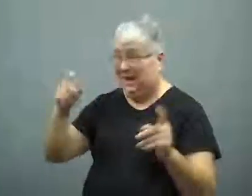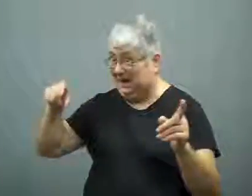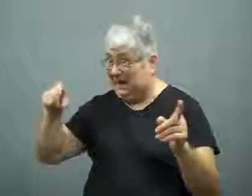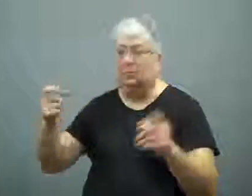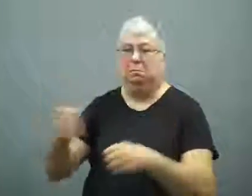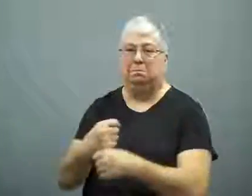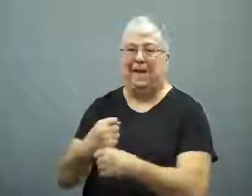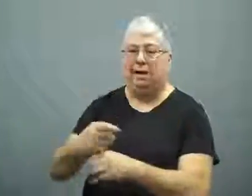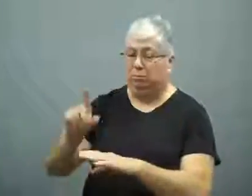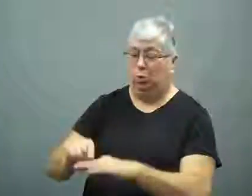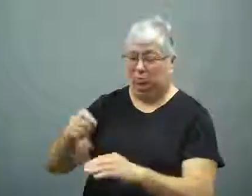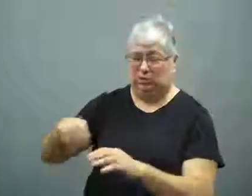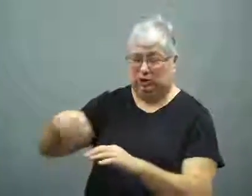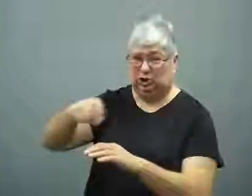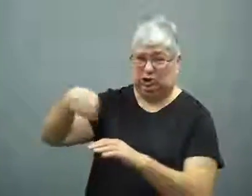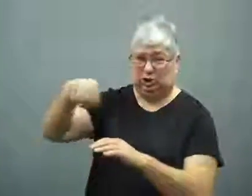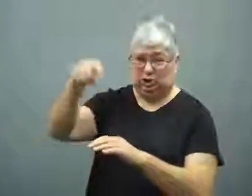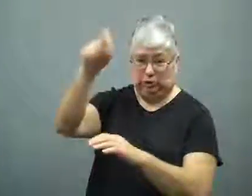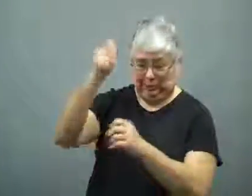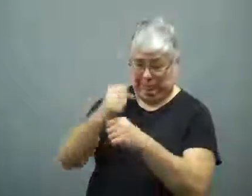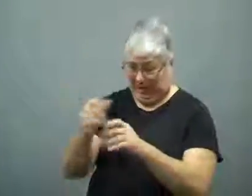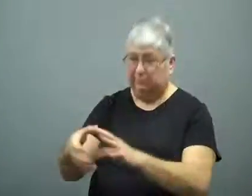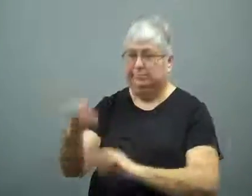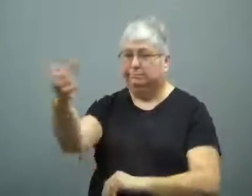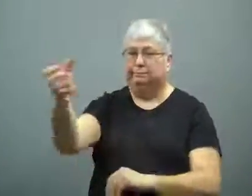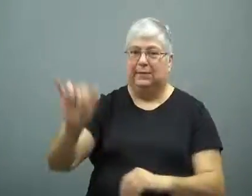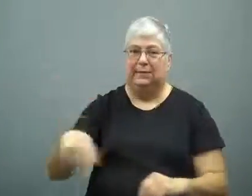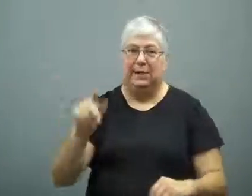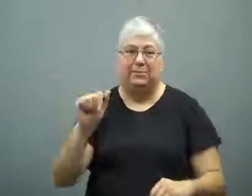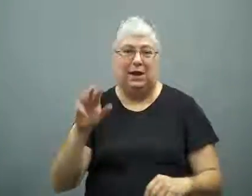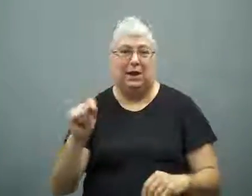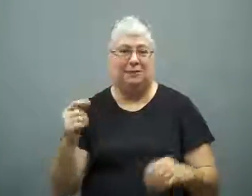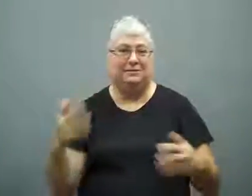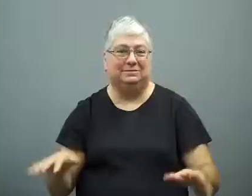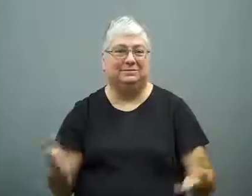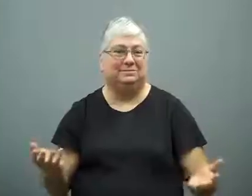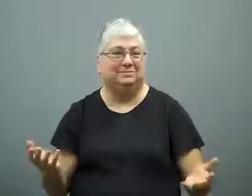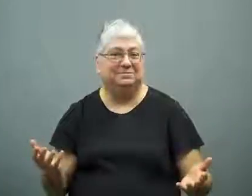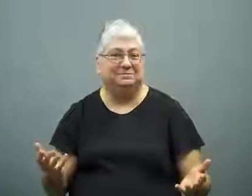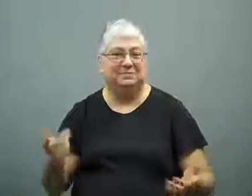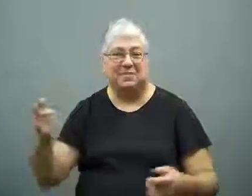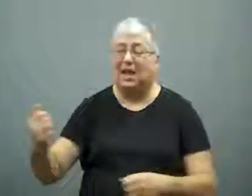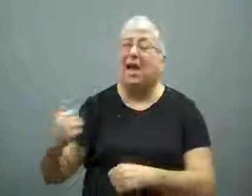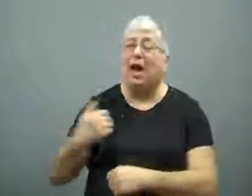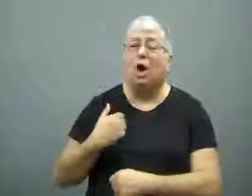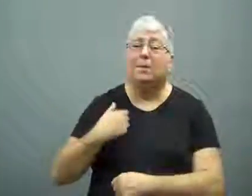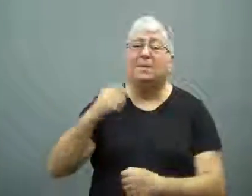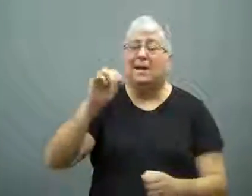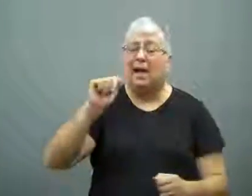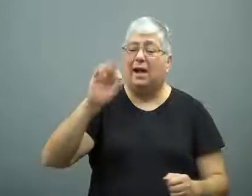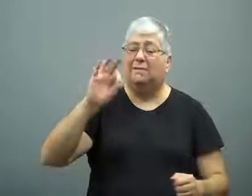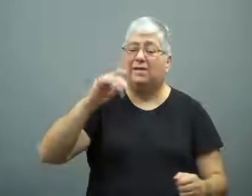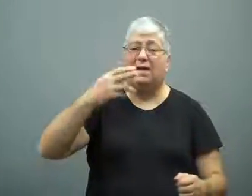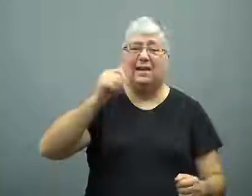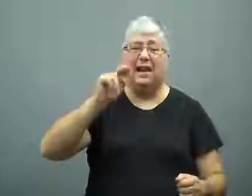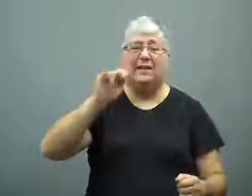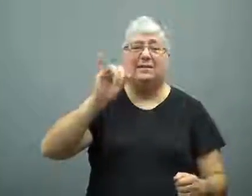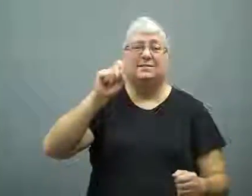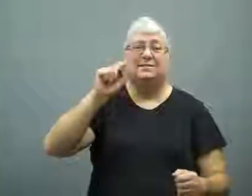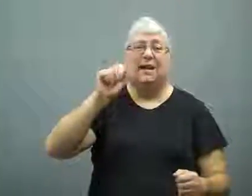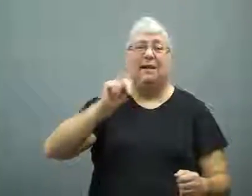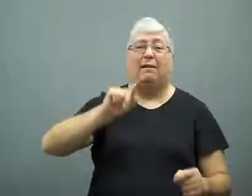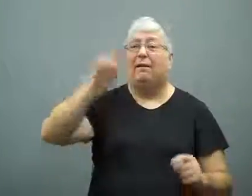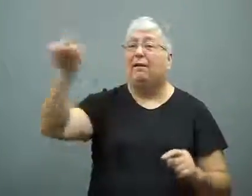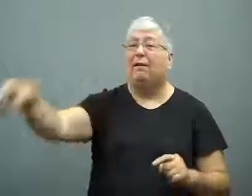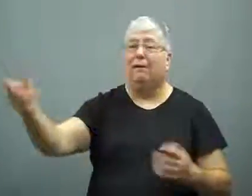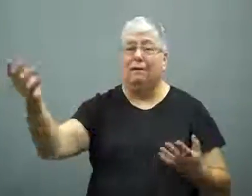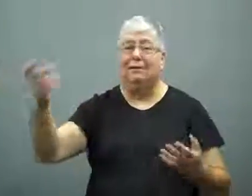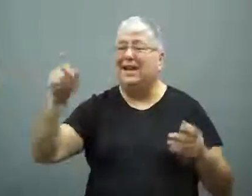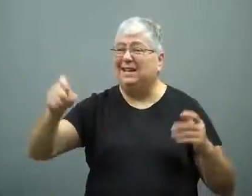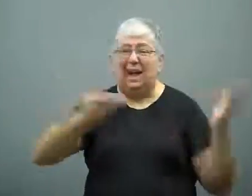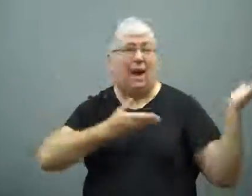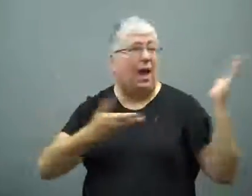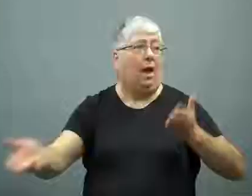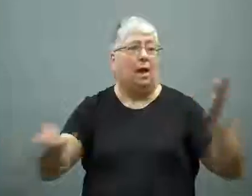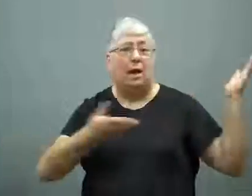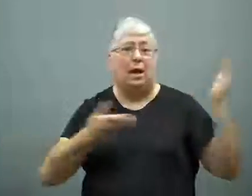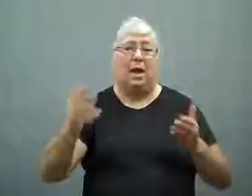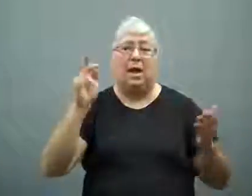They are printed out as needed.